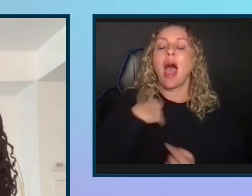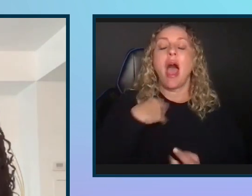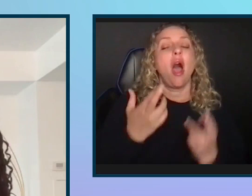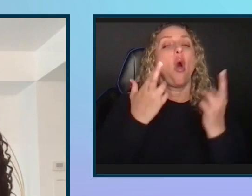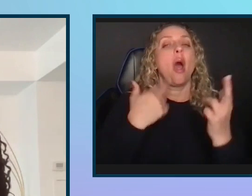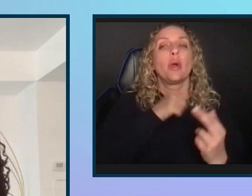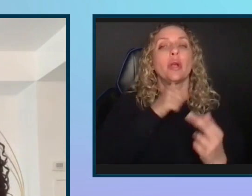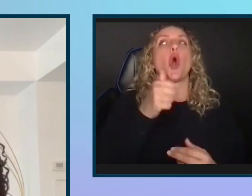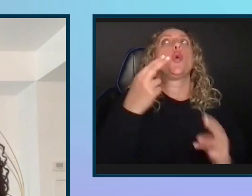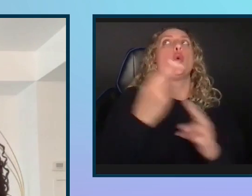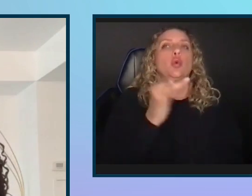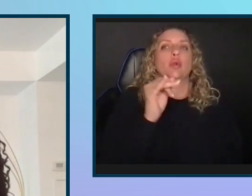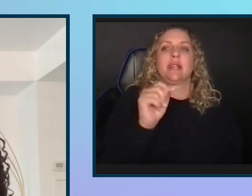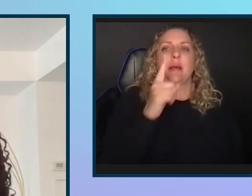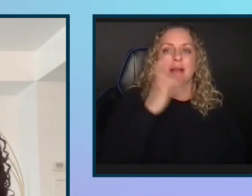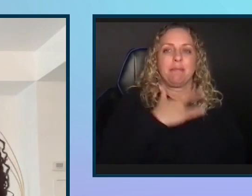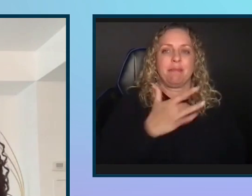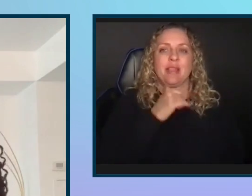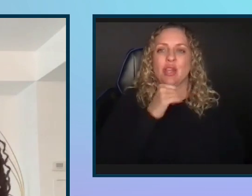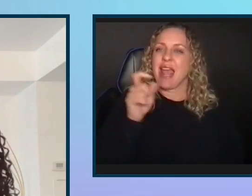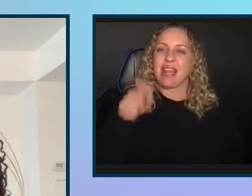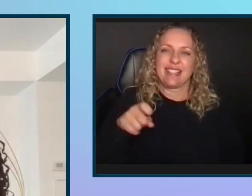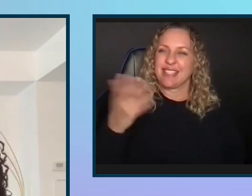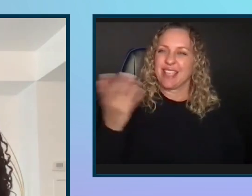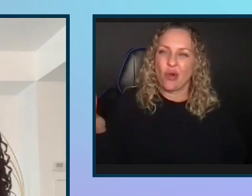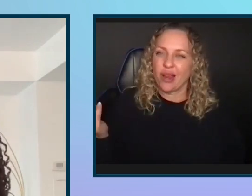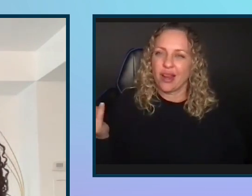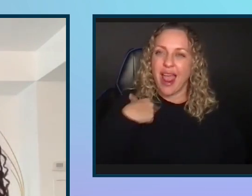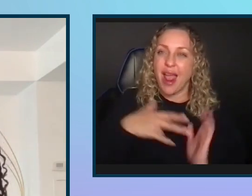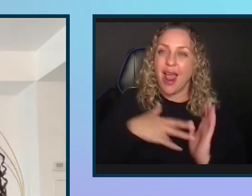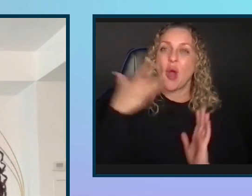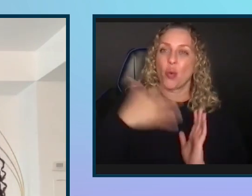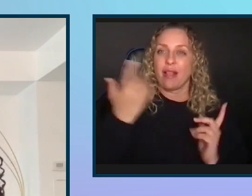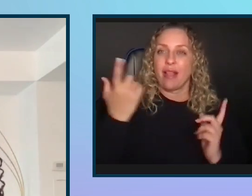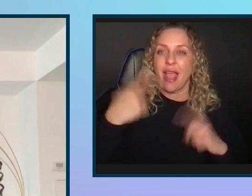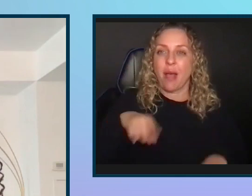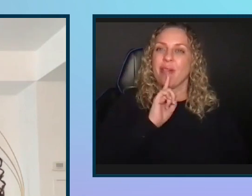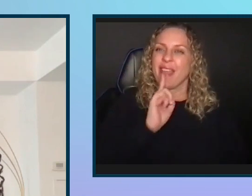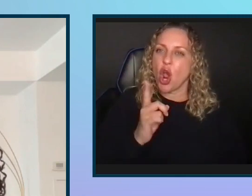because most of the time I find that they are not necessary. I rarely come across instances where they are, but if you determine that